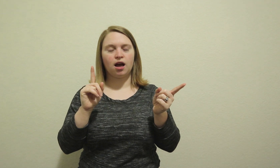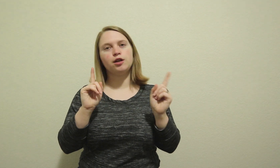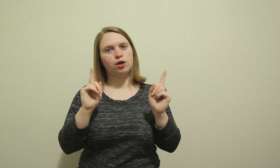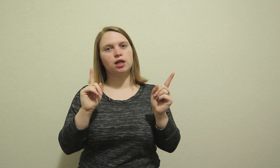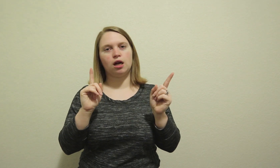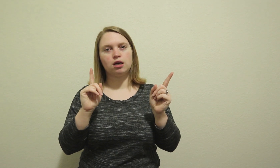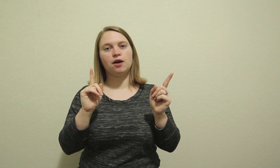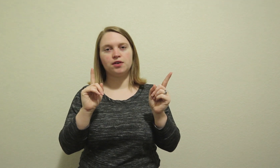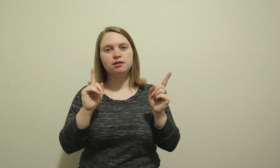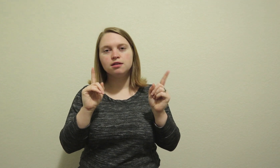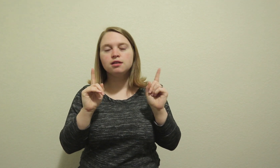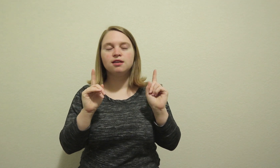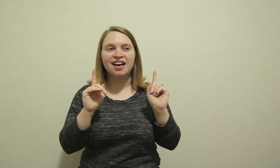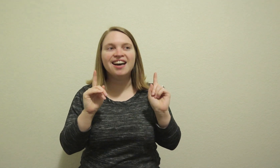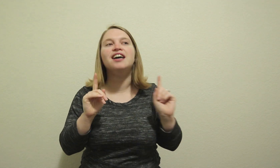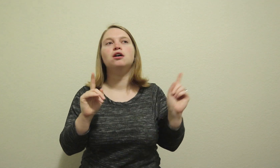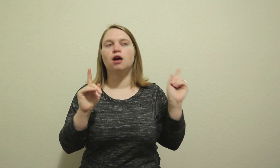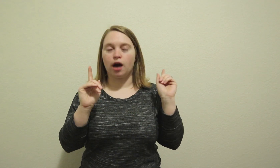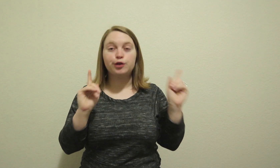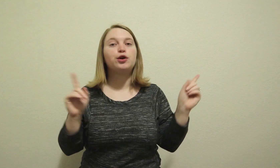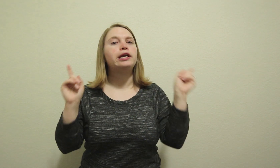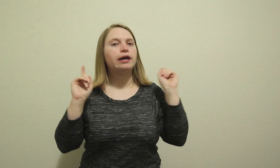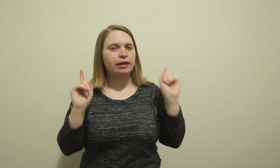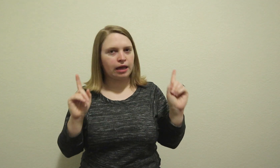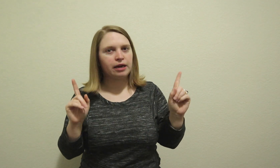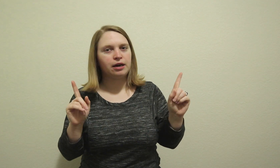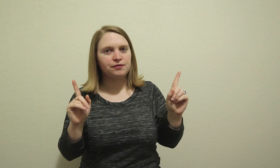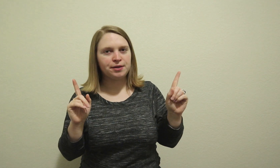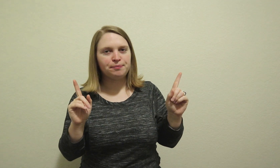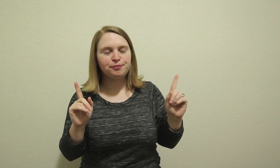I drink a lot of coffee :chuckling: I drink a lot of coffee